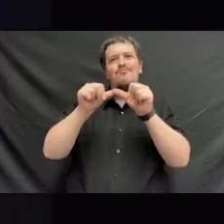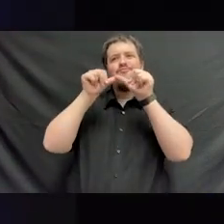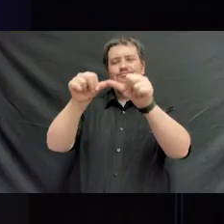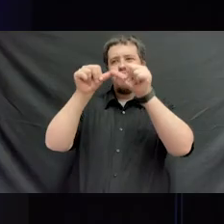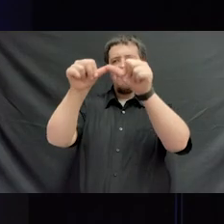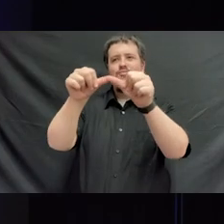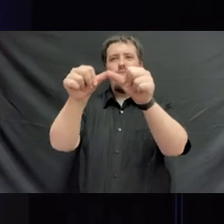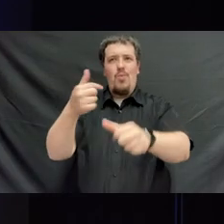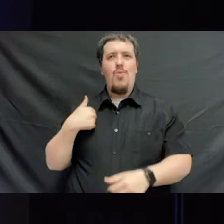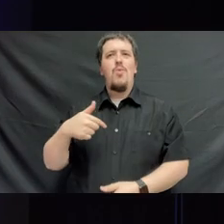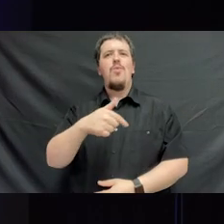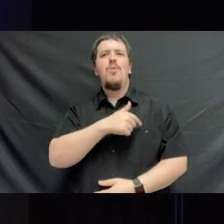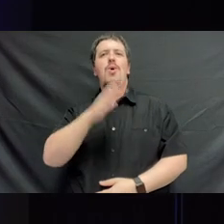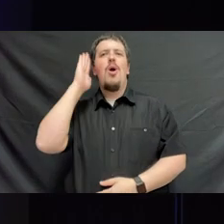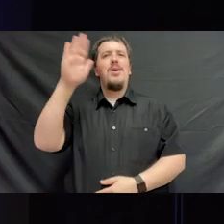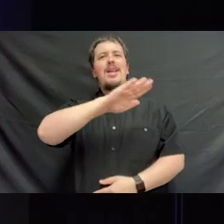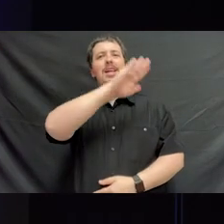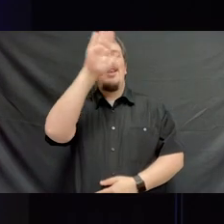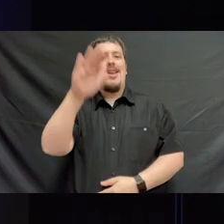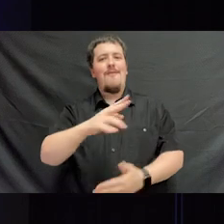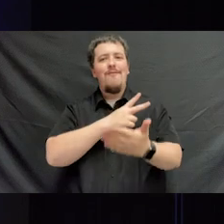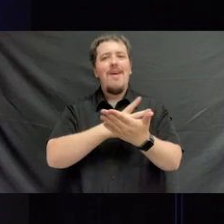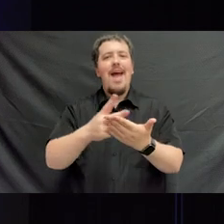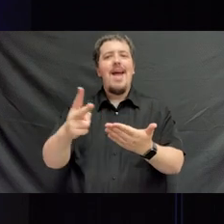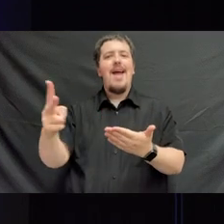Thee we'll never fail